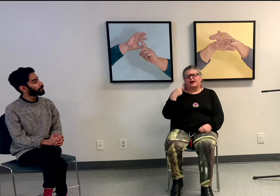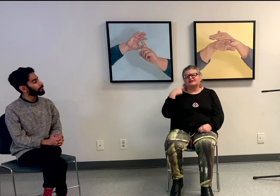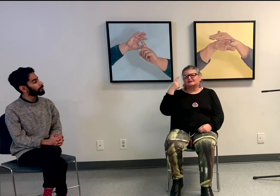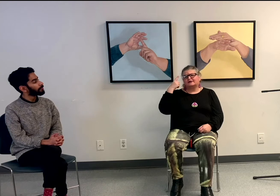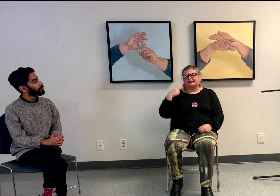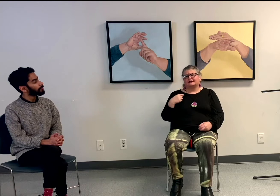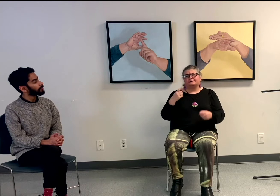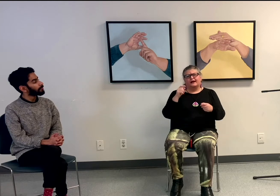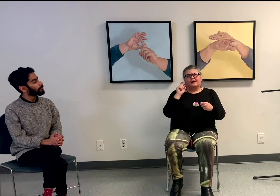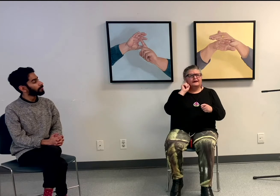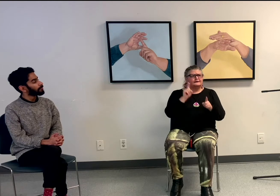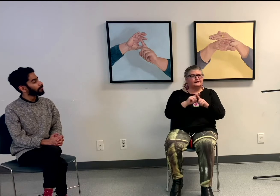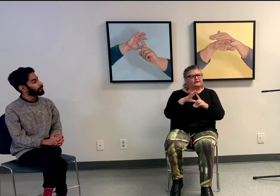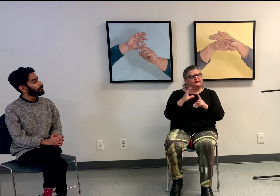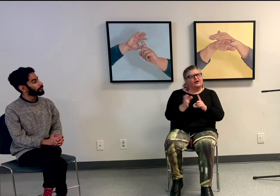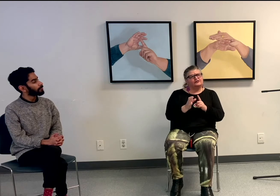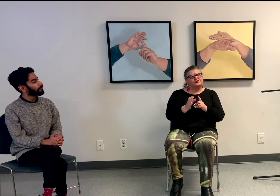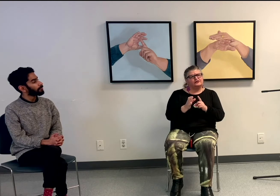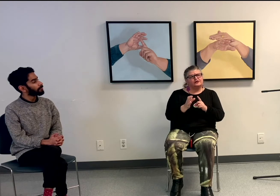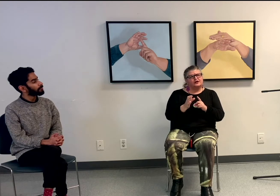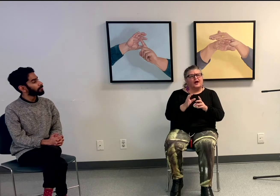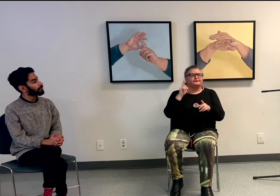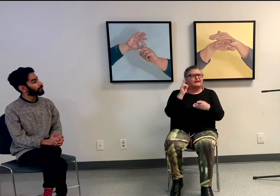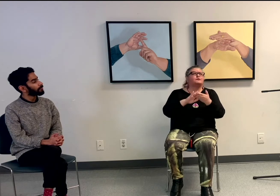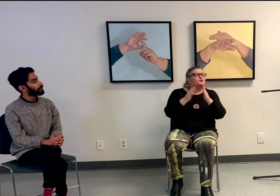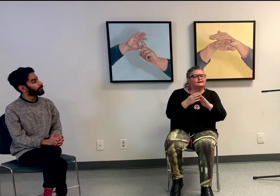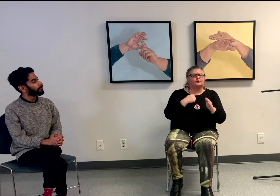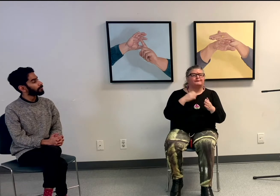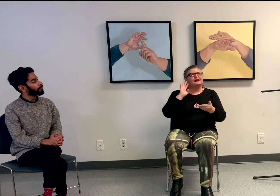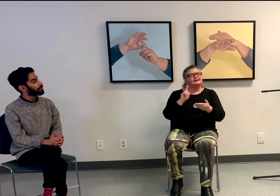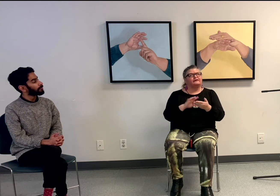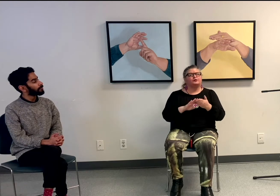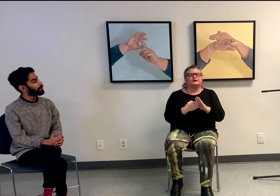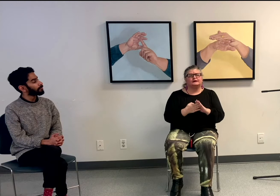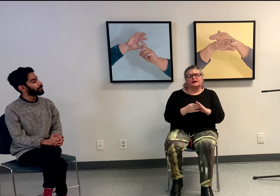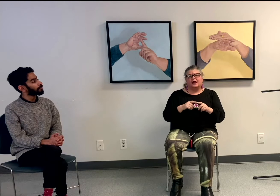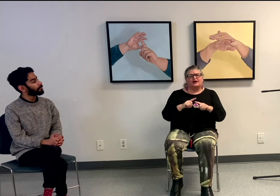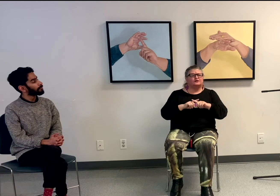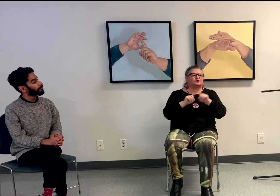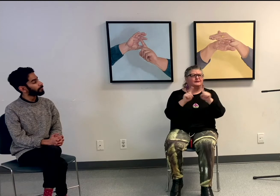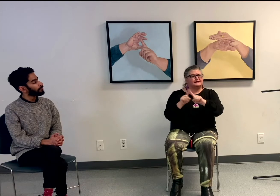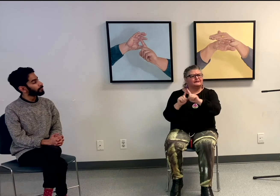No, not really. I think it's really sorry, not the culture, the community.